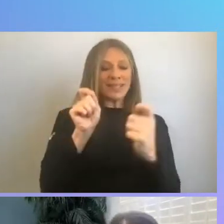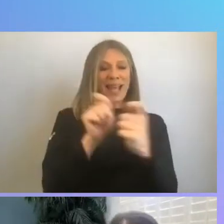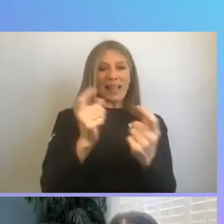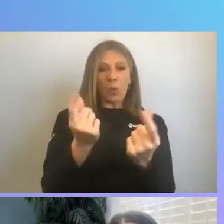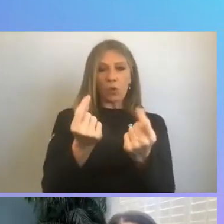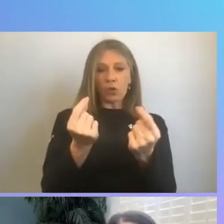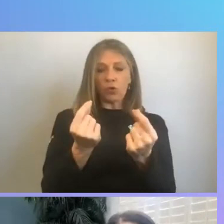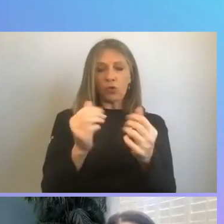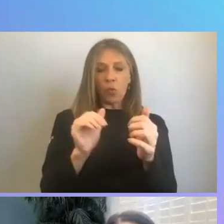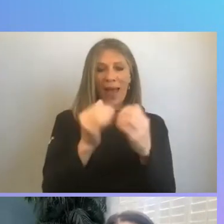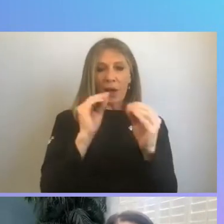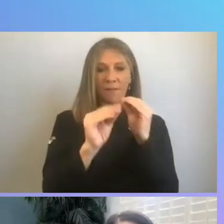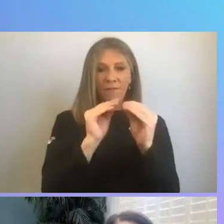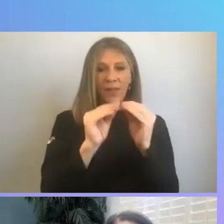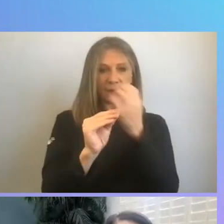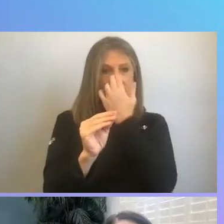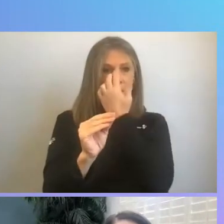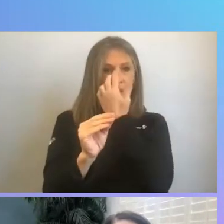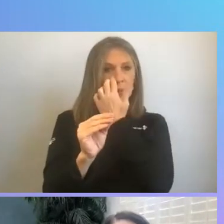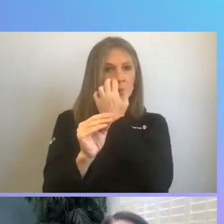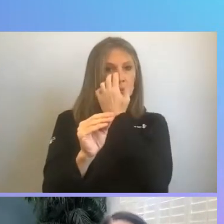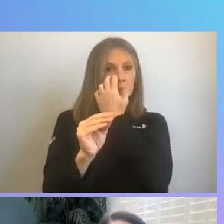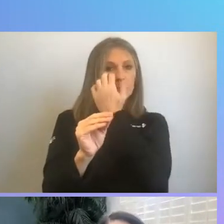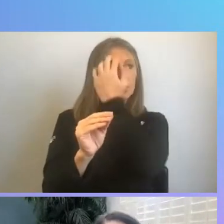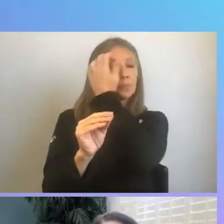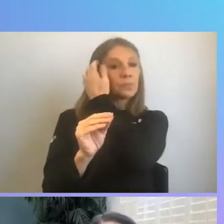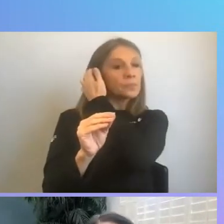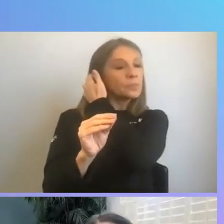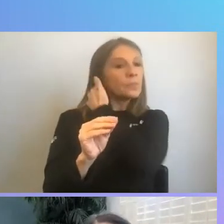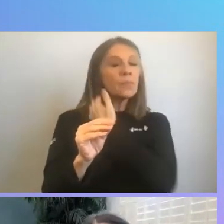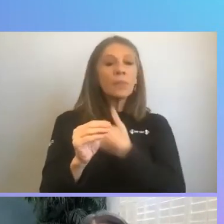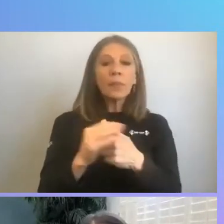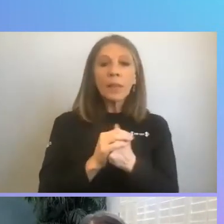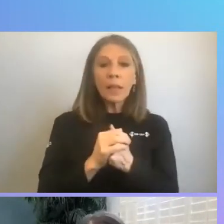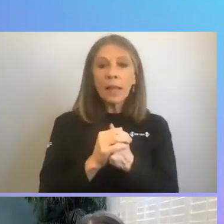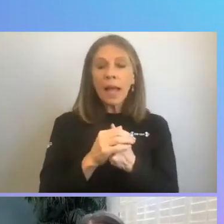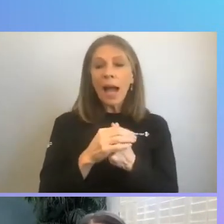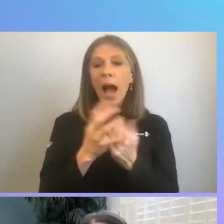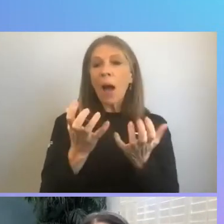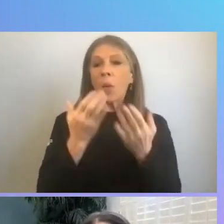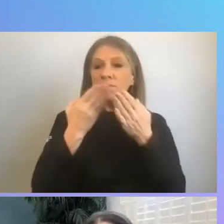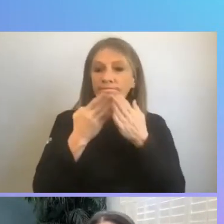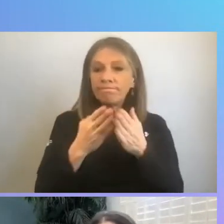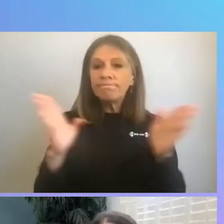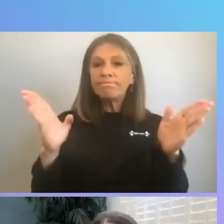and that that I want to broaden that idea to let's imagine when